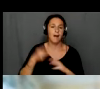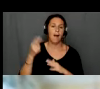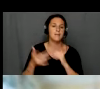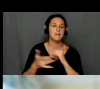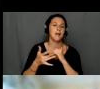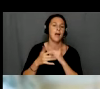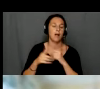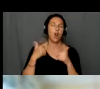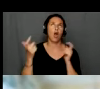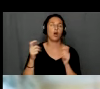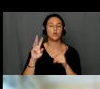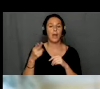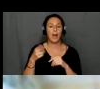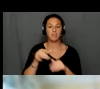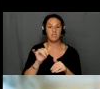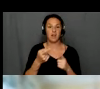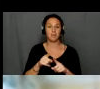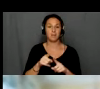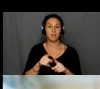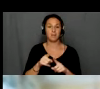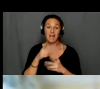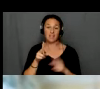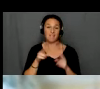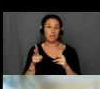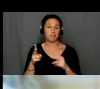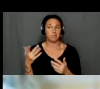and it is sadly very typical. And because of that,